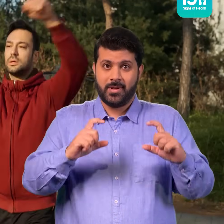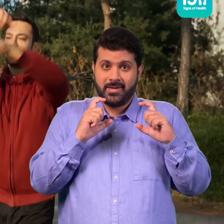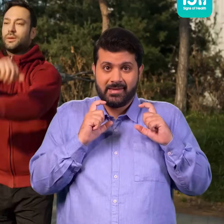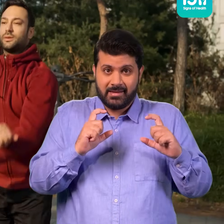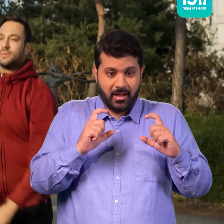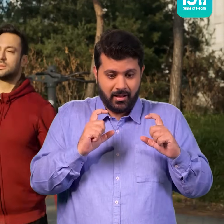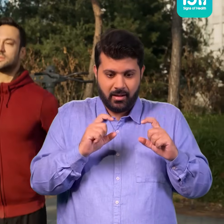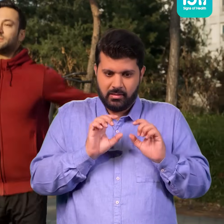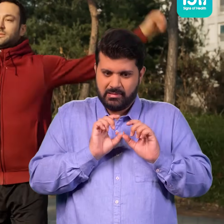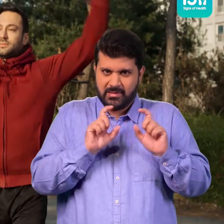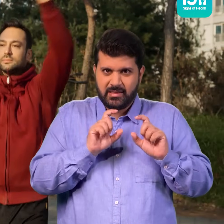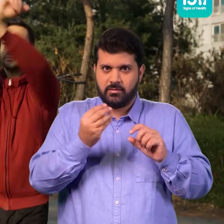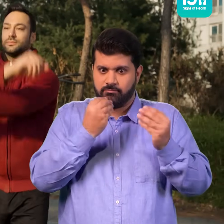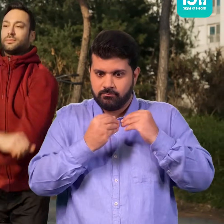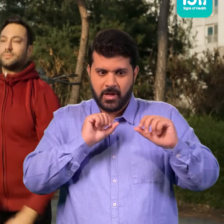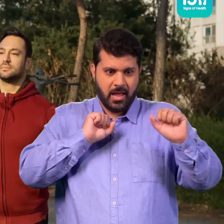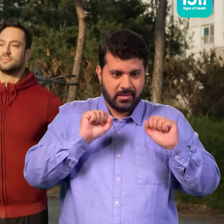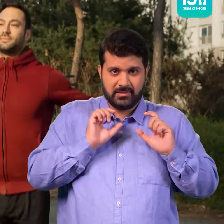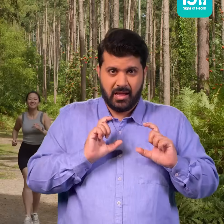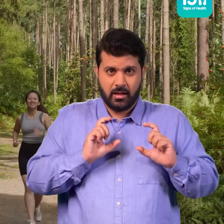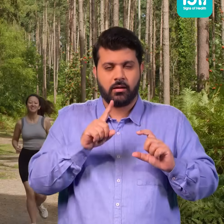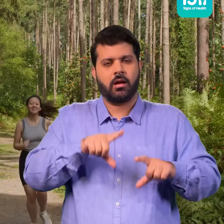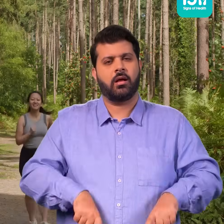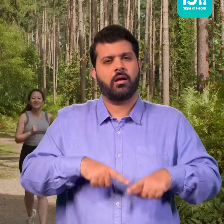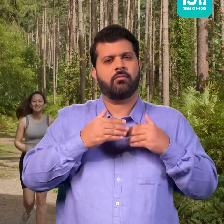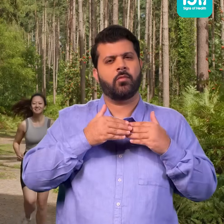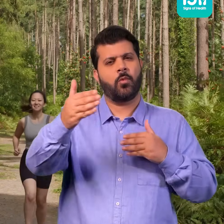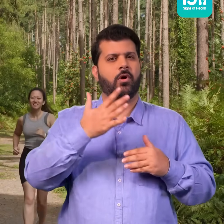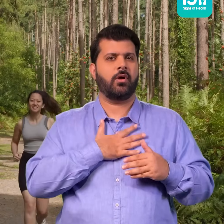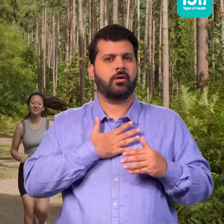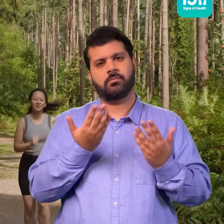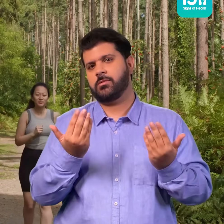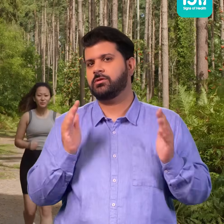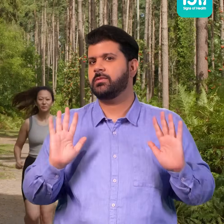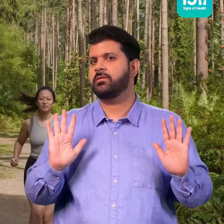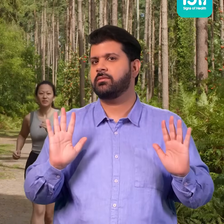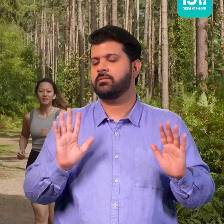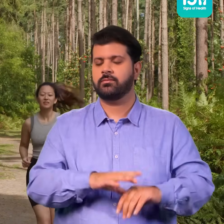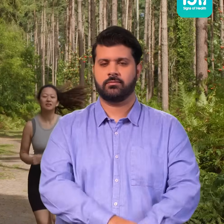by eating well and exercising regularly to live a longer, healthier life.